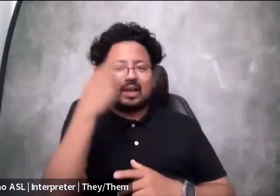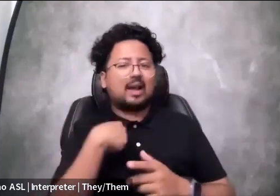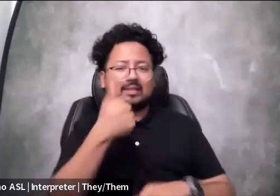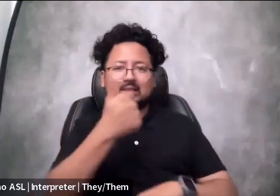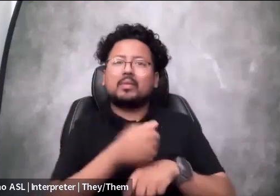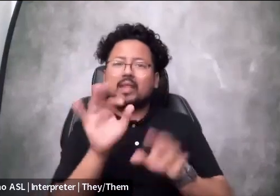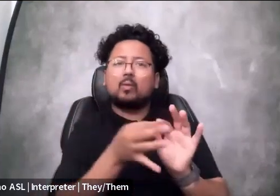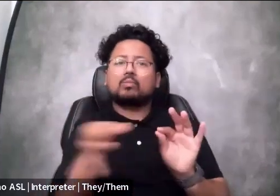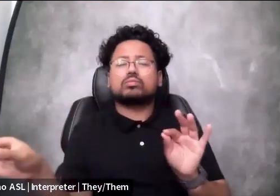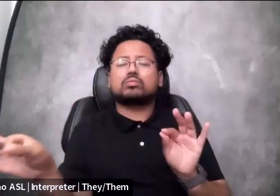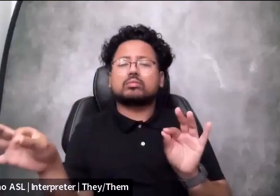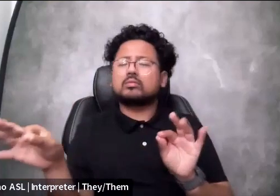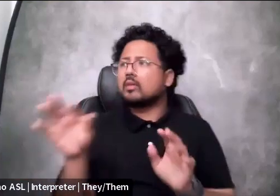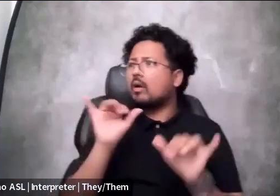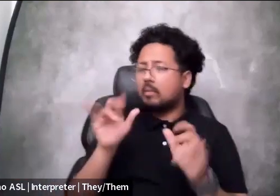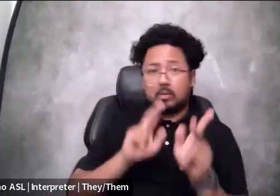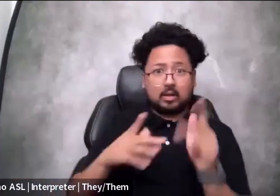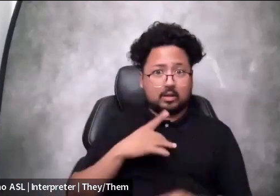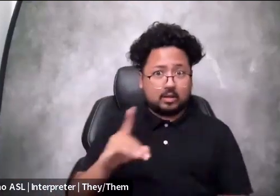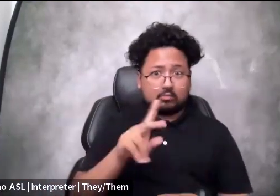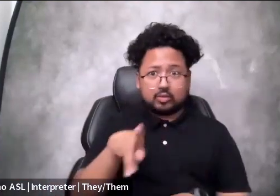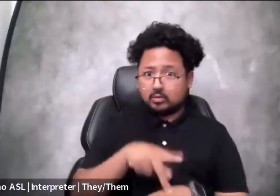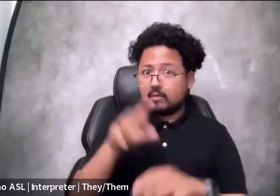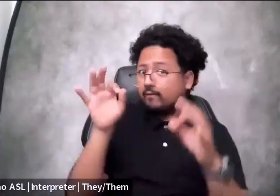And so do people like the principal, do you hear feedback about this character.